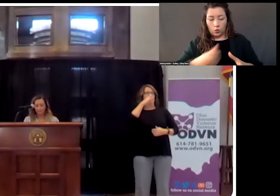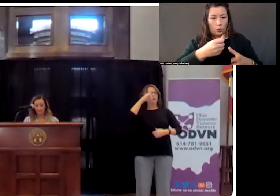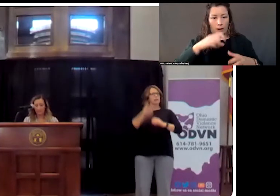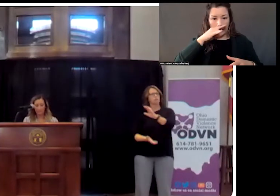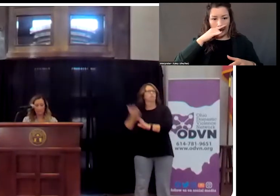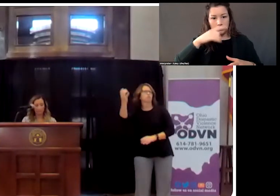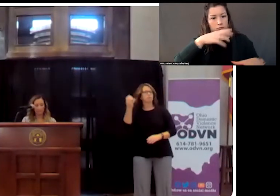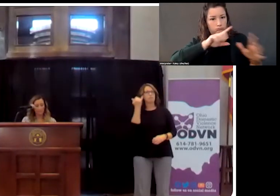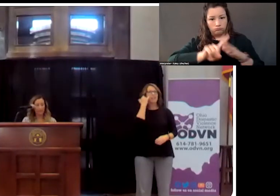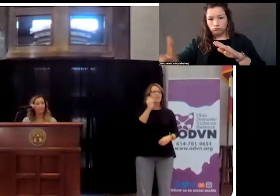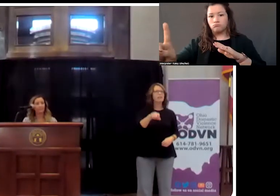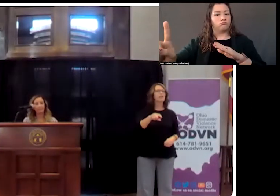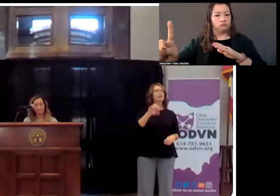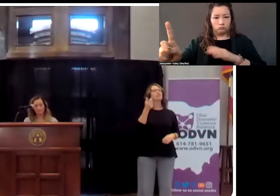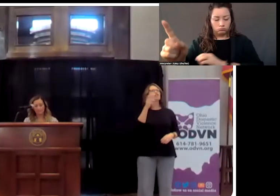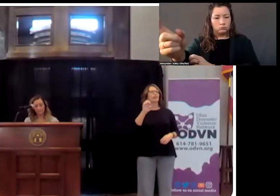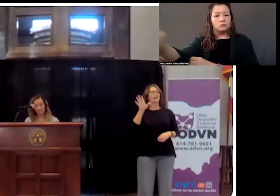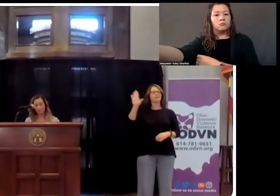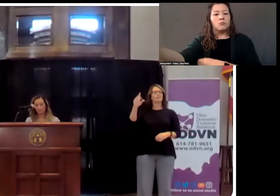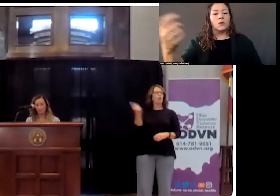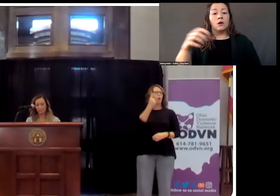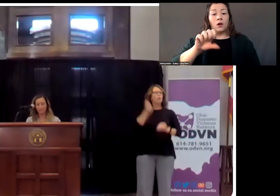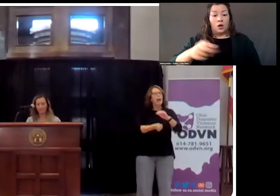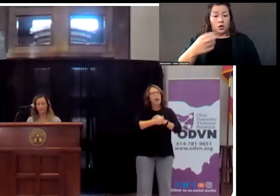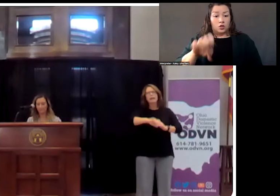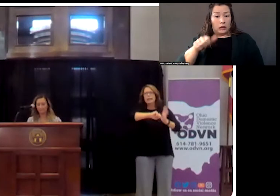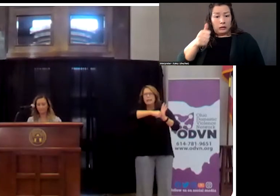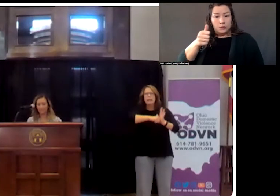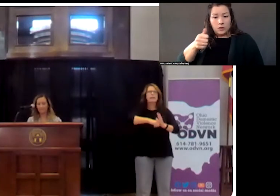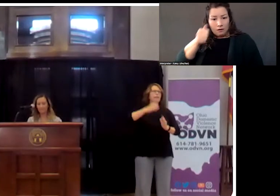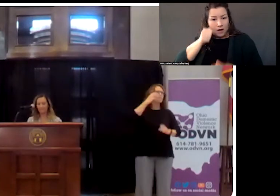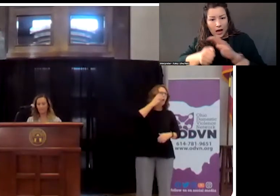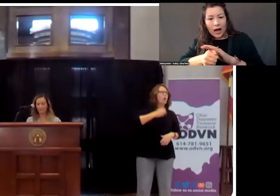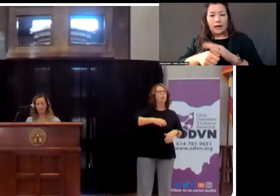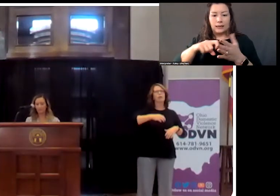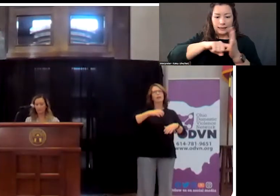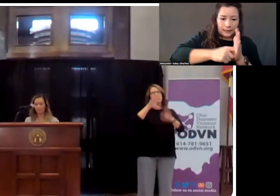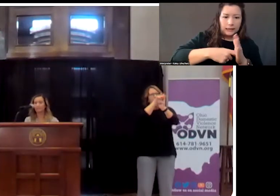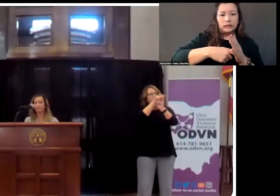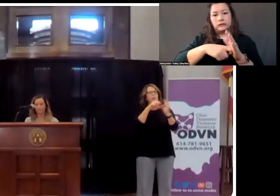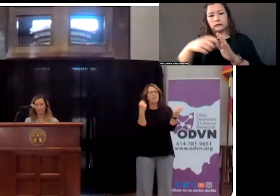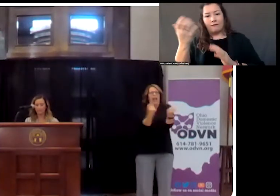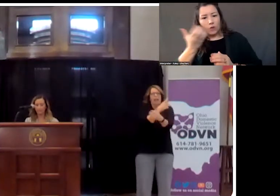Shane was notorious for hiding keys, cell phones, cameras, anything that I could use to save myself